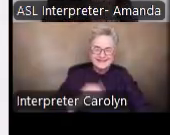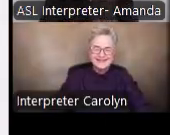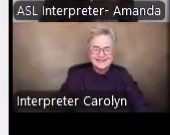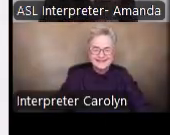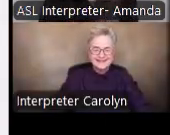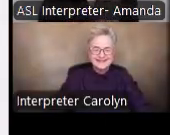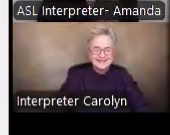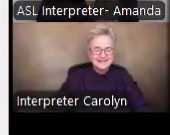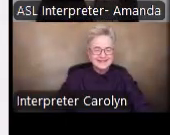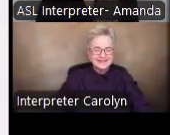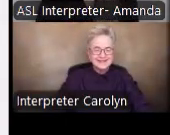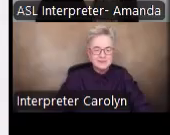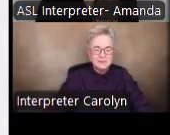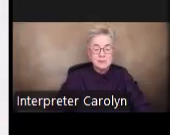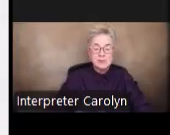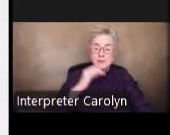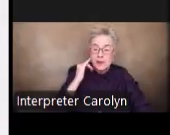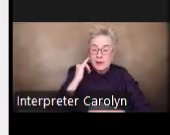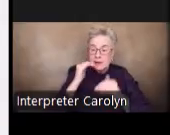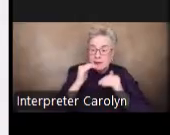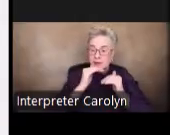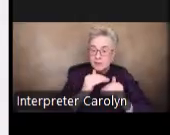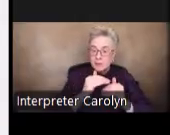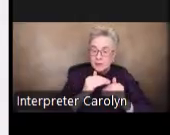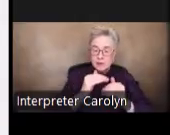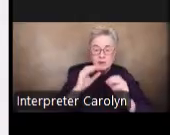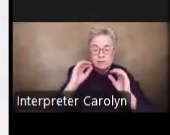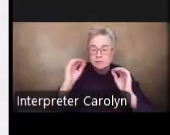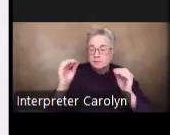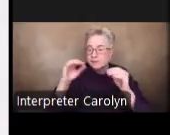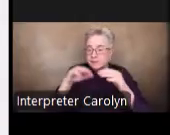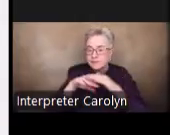limited or no access to functional language, and this